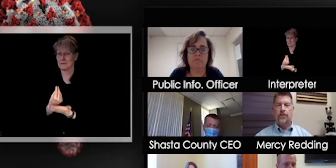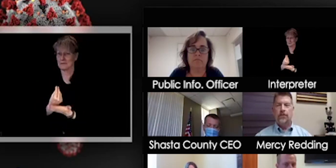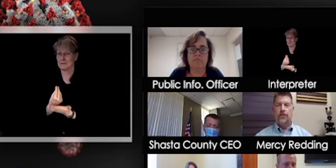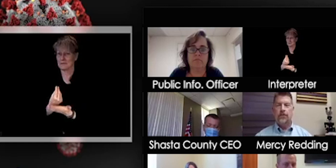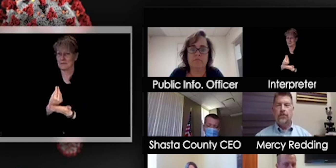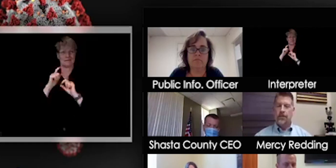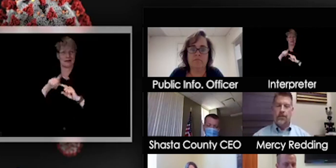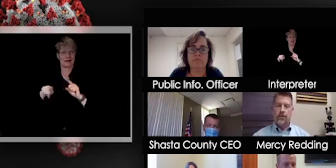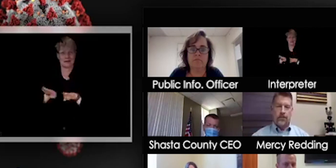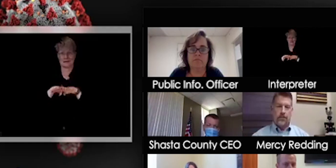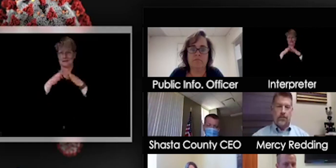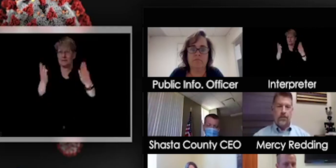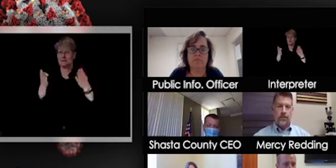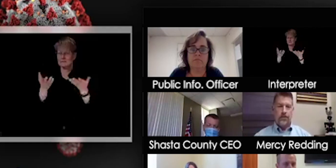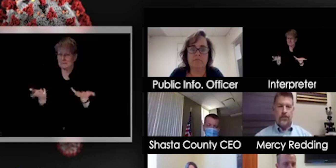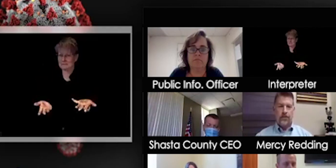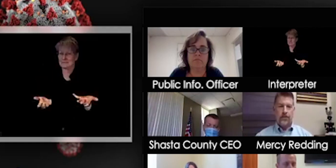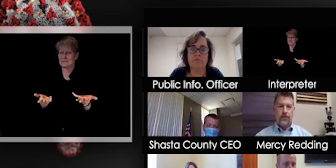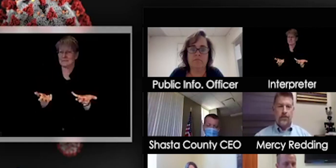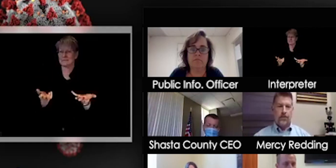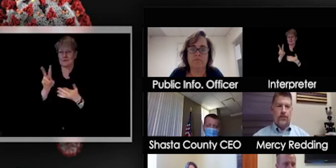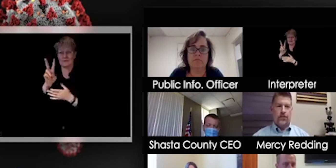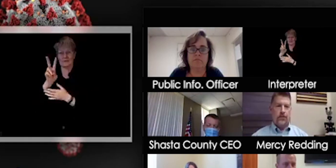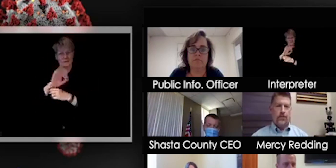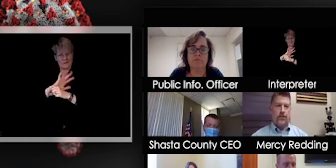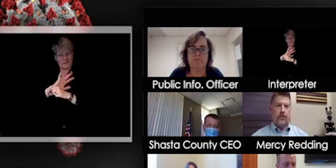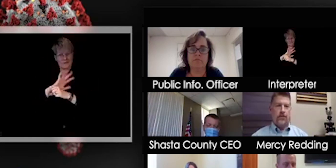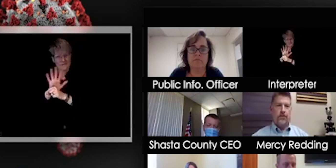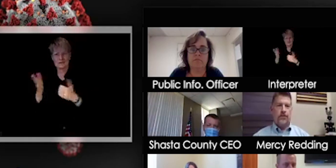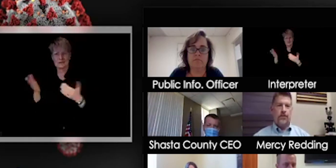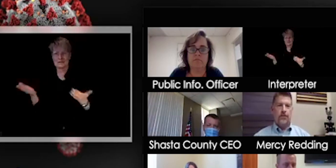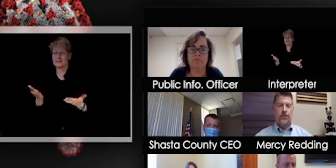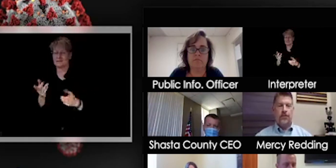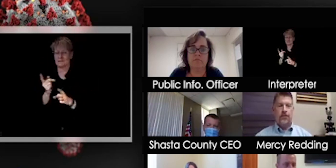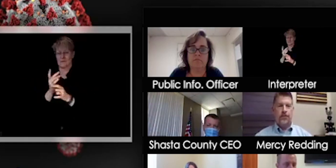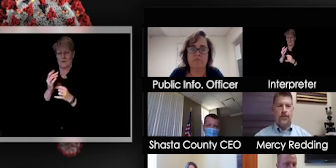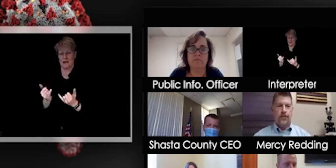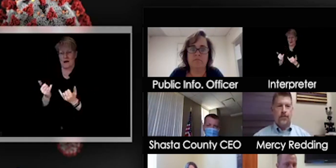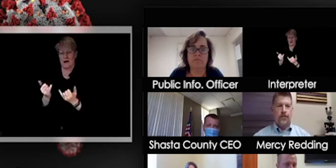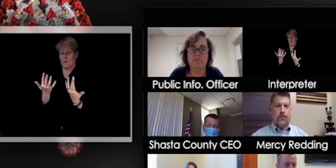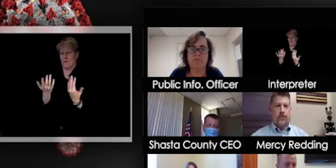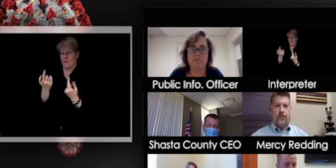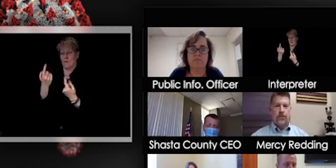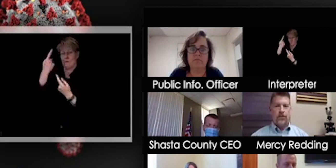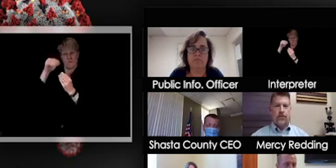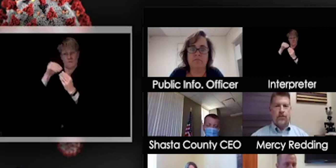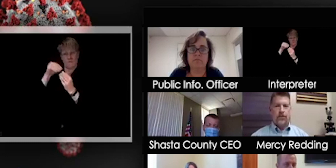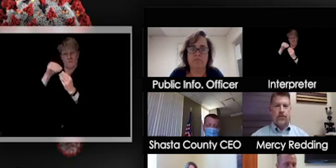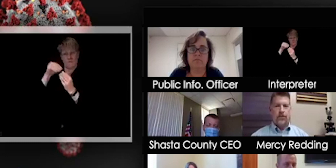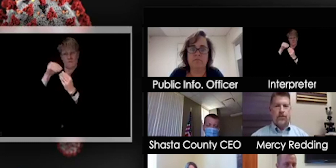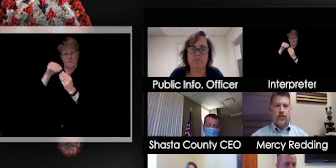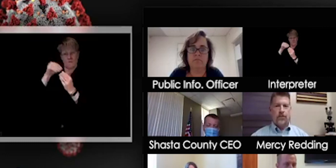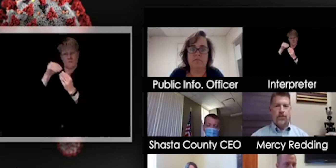have more medical prevention measures in place down the road.